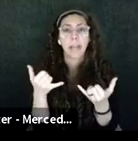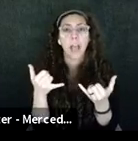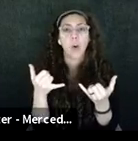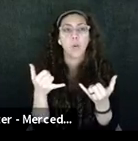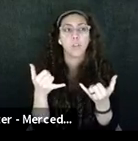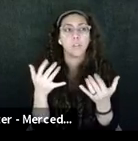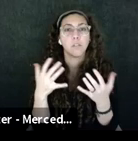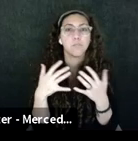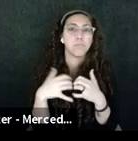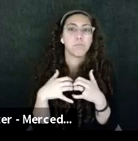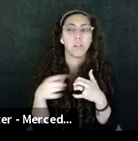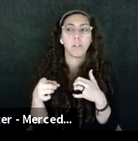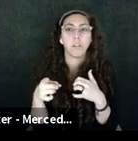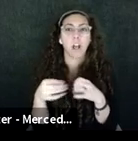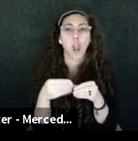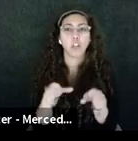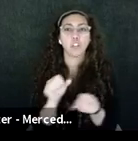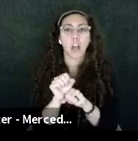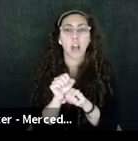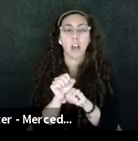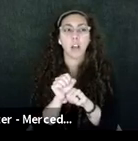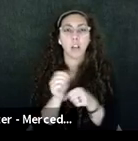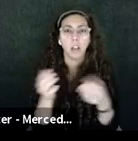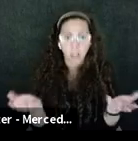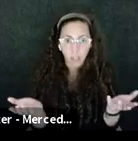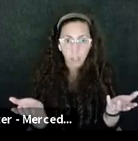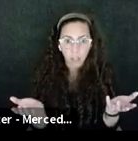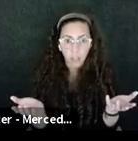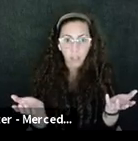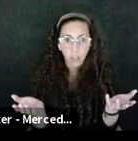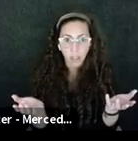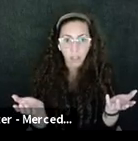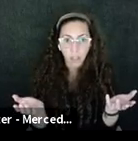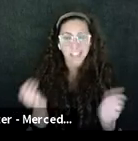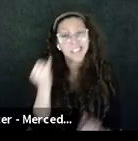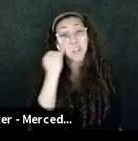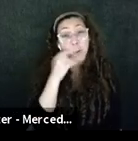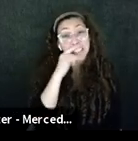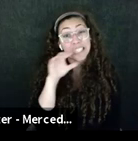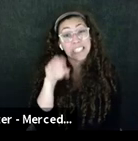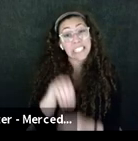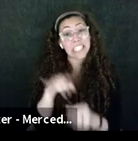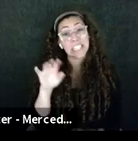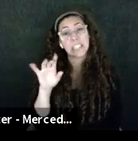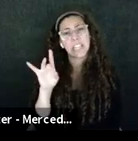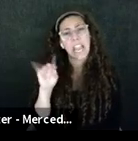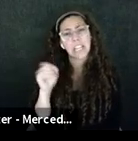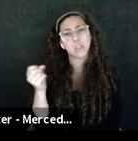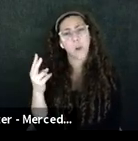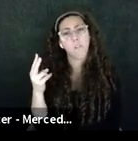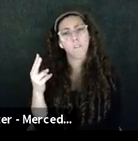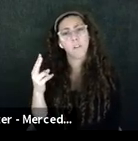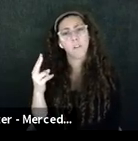Jason Williams: I'm a lot of those kids if they're in that that at 12 program. Maybe they're in a housing situation where they're paying a portion of their rent.